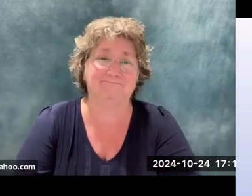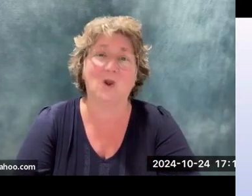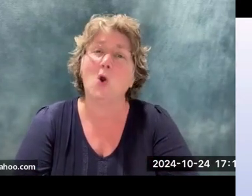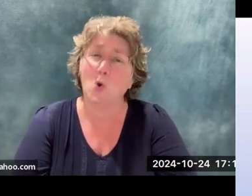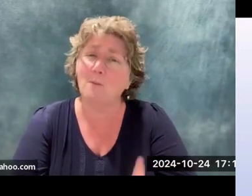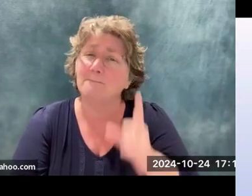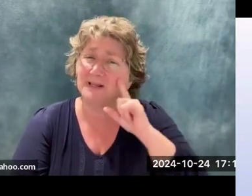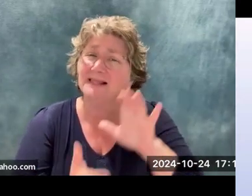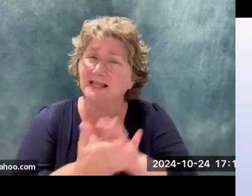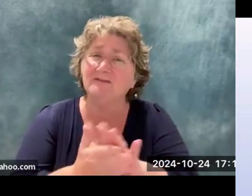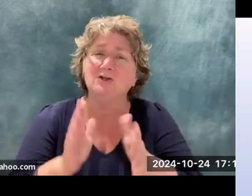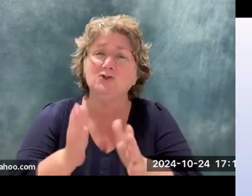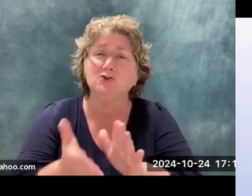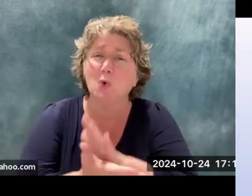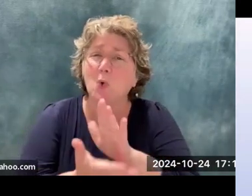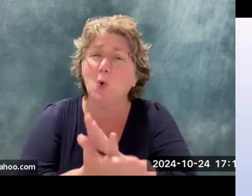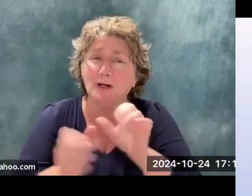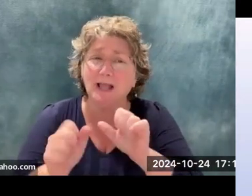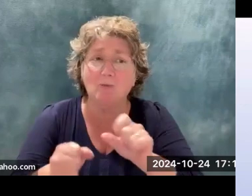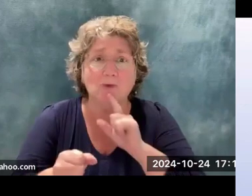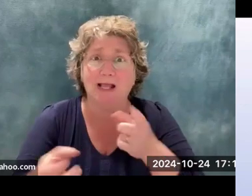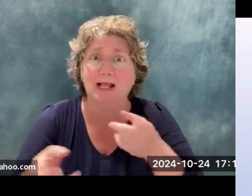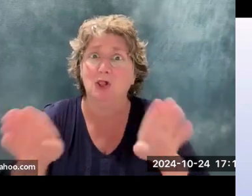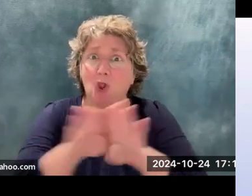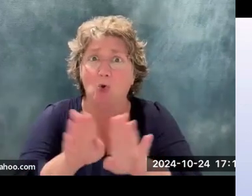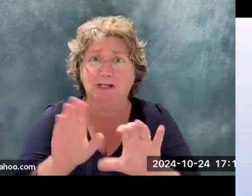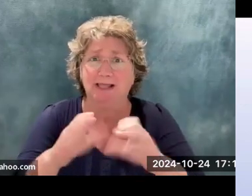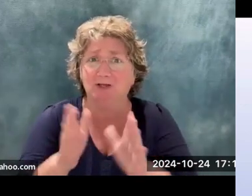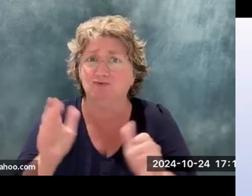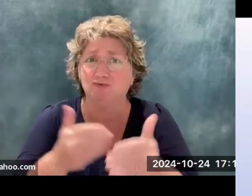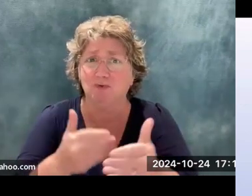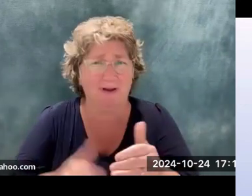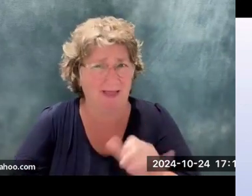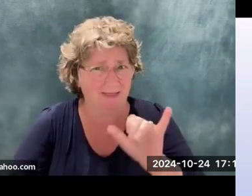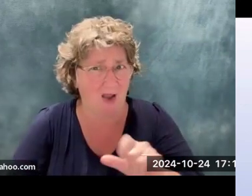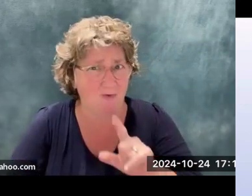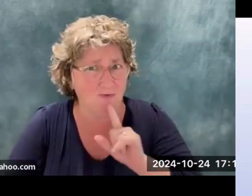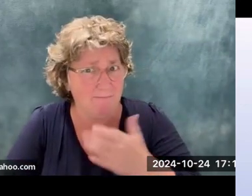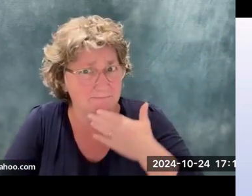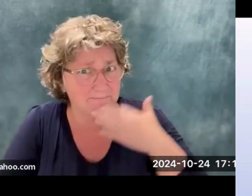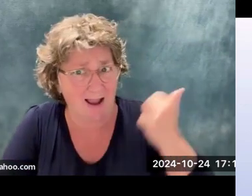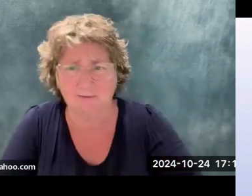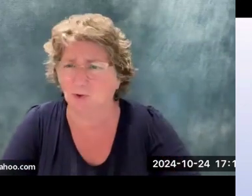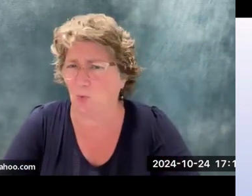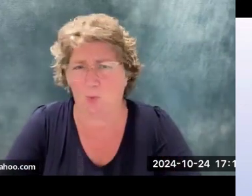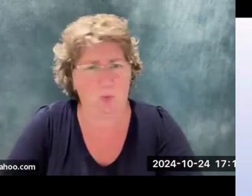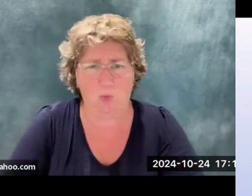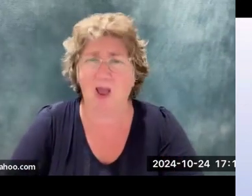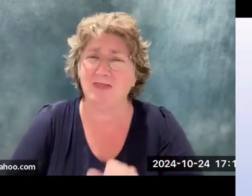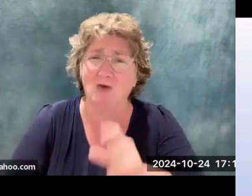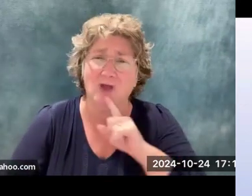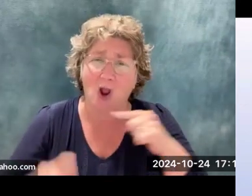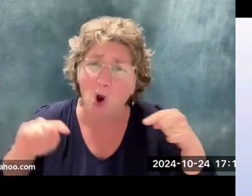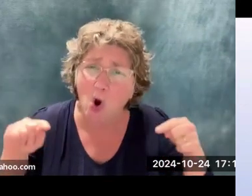even in the pandemic of COVID or emergence of other respiratory viruses,